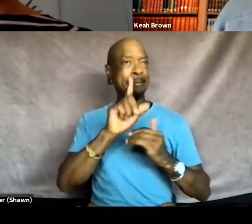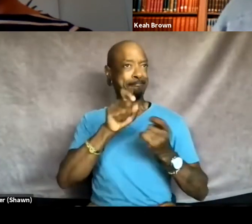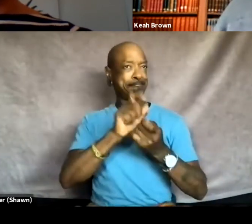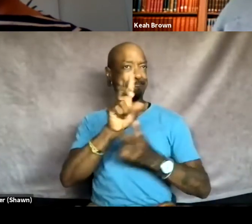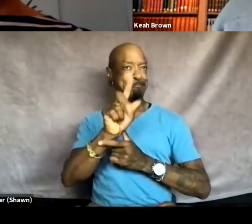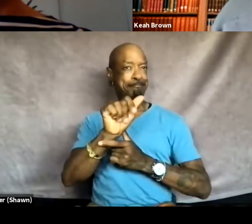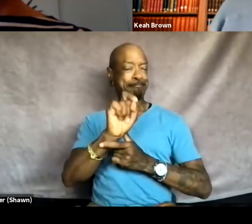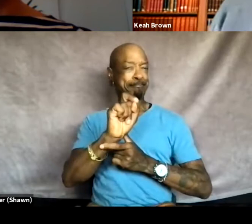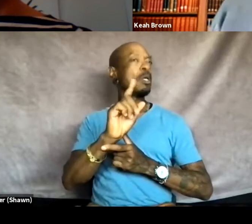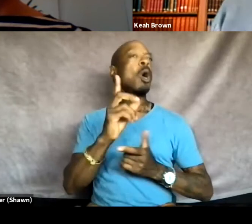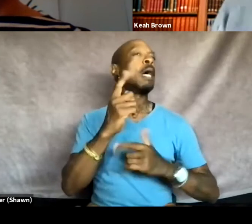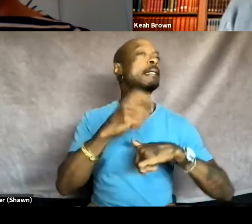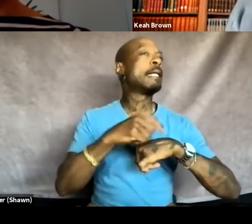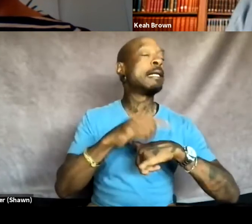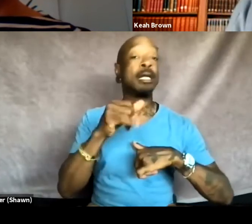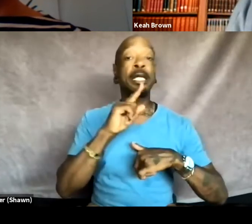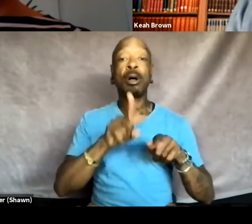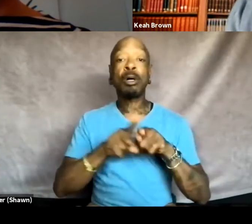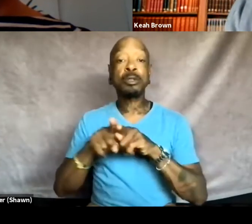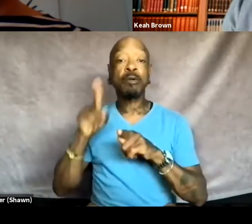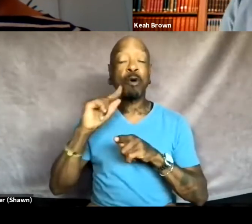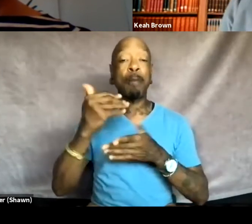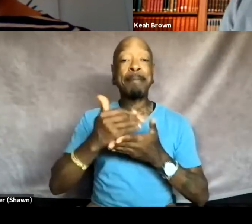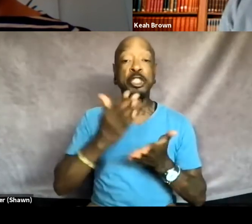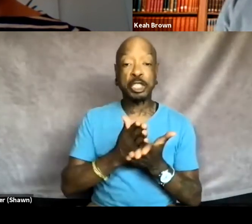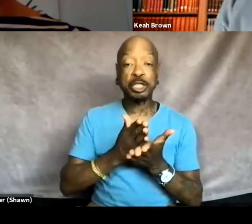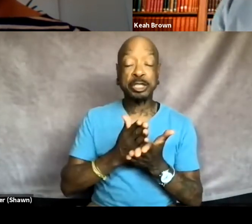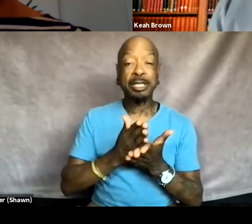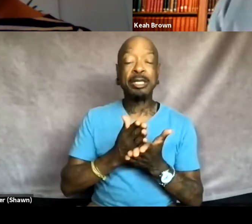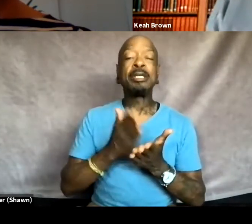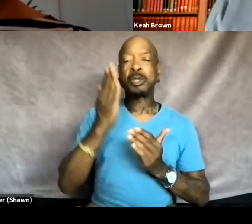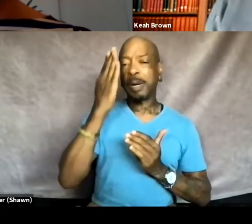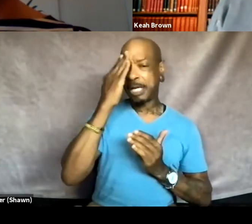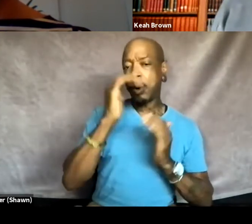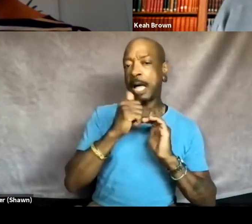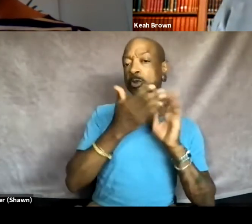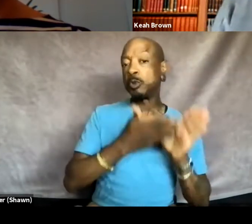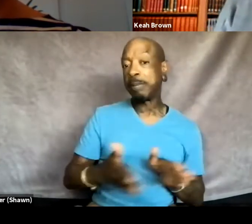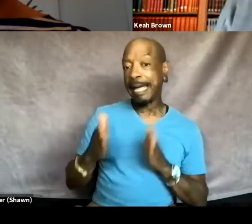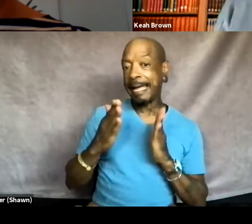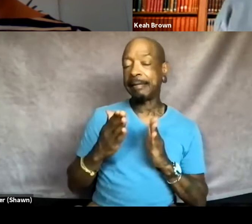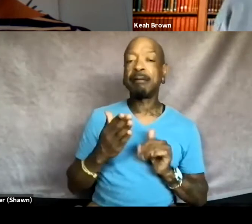also helps for budget, so I know. Keah Brown: You know what to do and how to plan you know any talk or conversation it